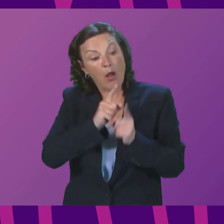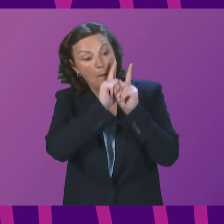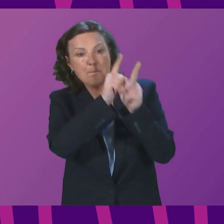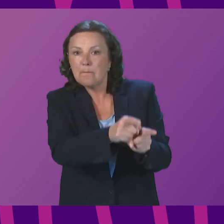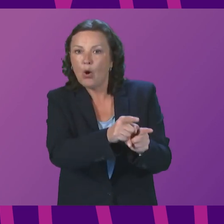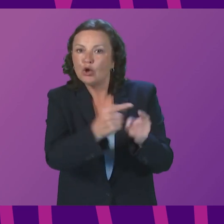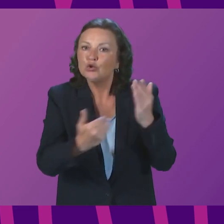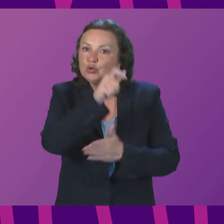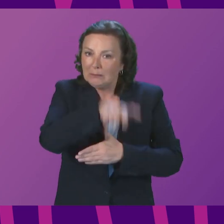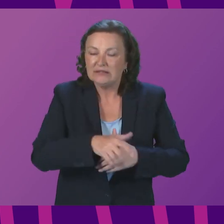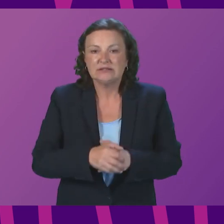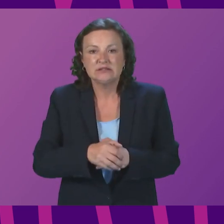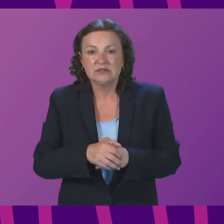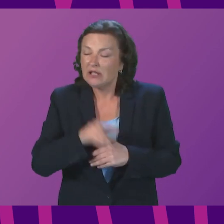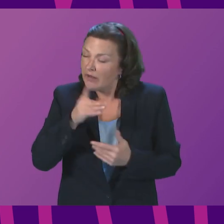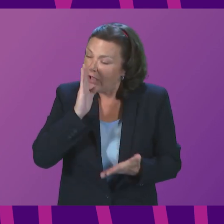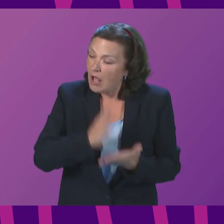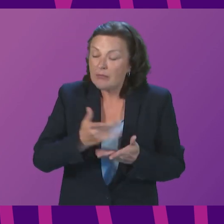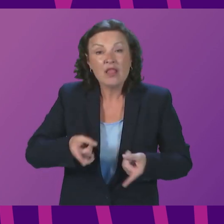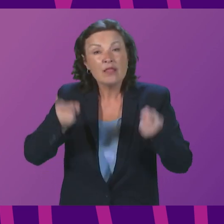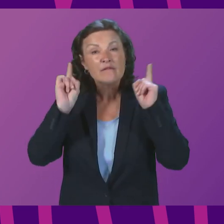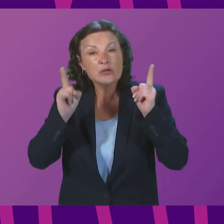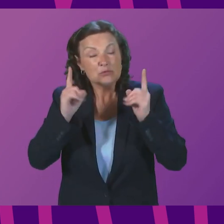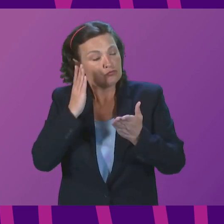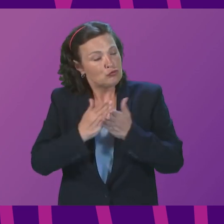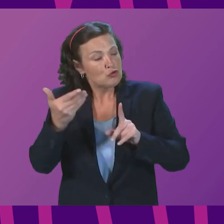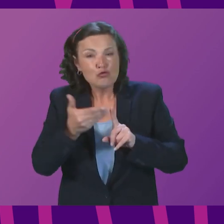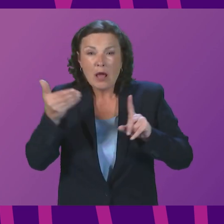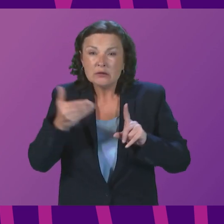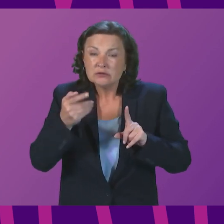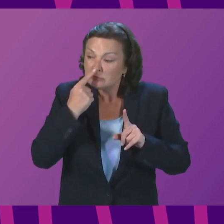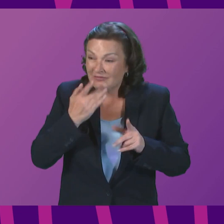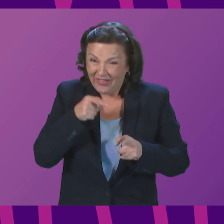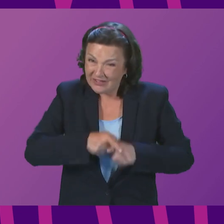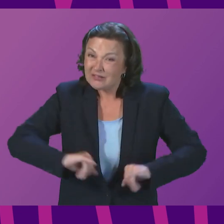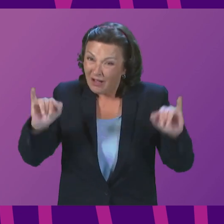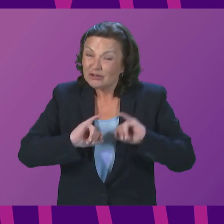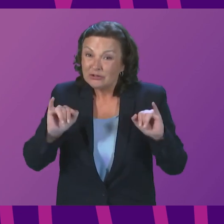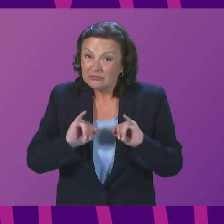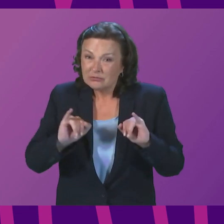If the First Minister truly recognises the urgency of the matter, will she give women